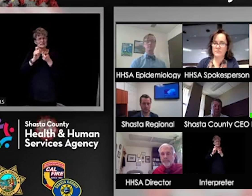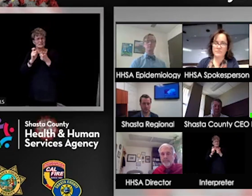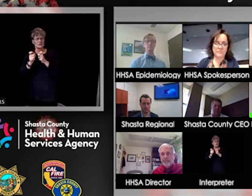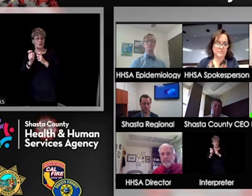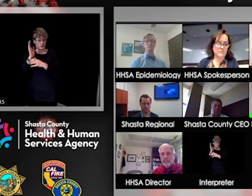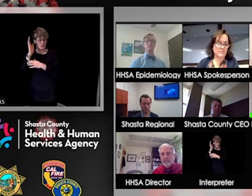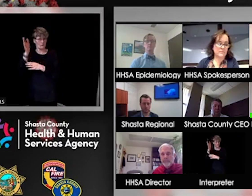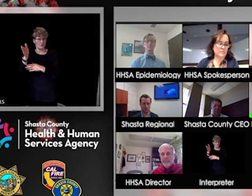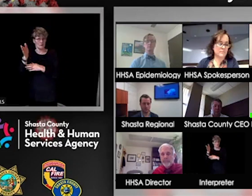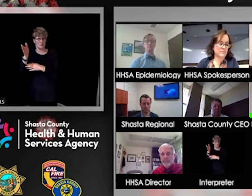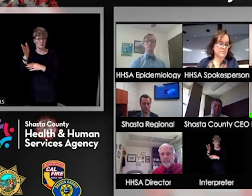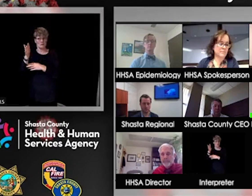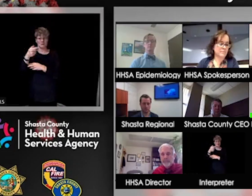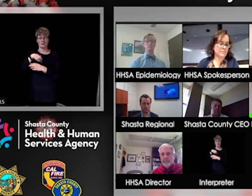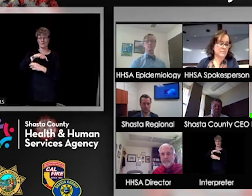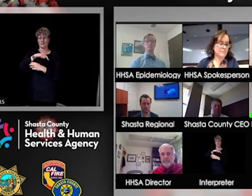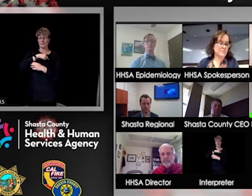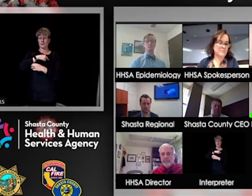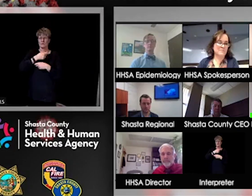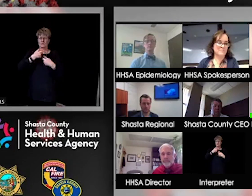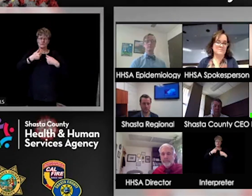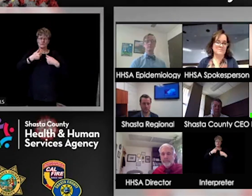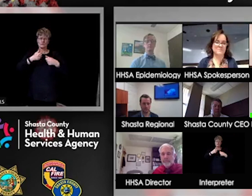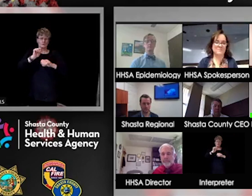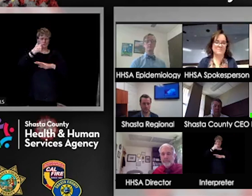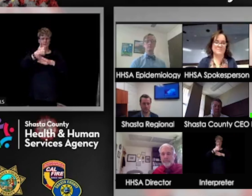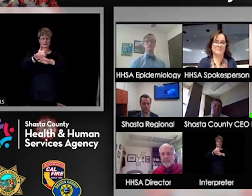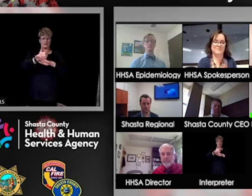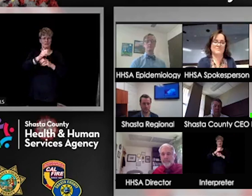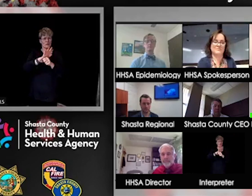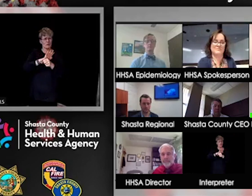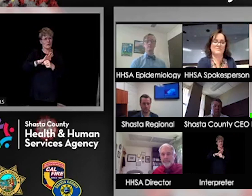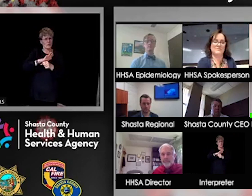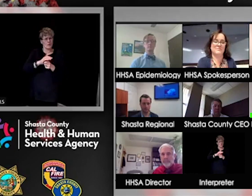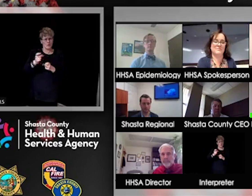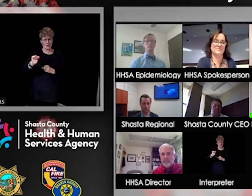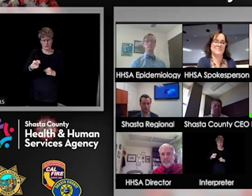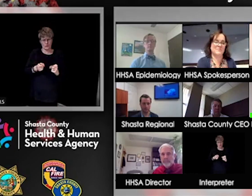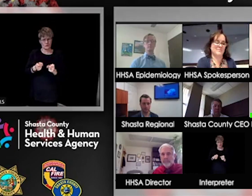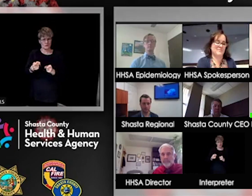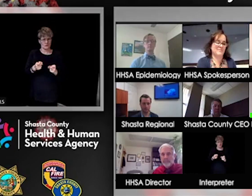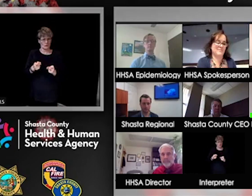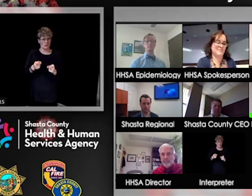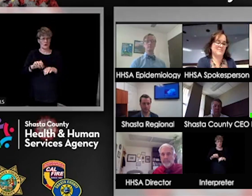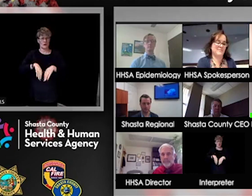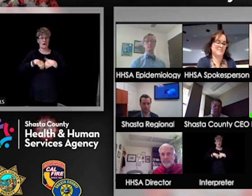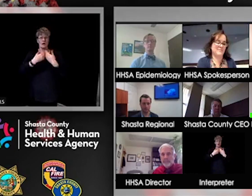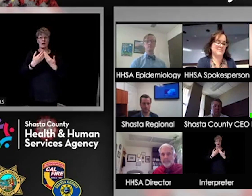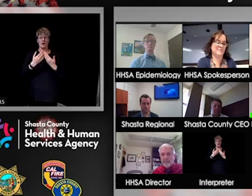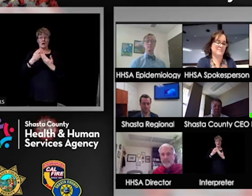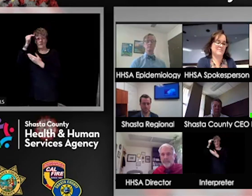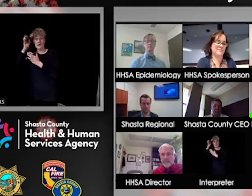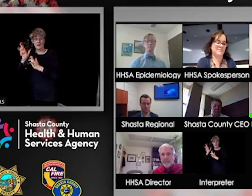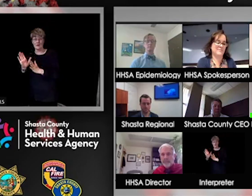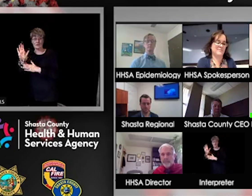us some local control over how that roadmap plays out in Shasta County. So, this is what